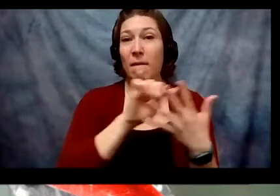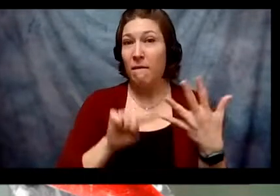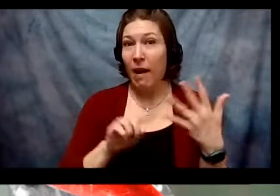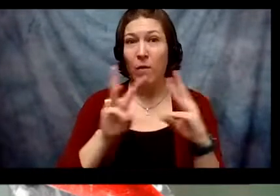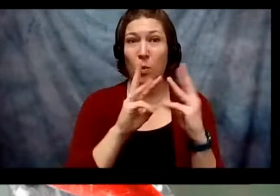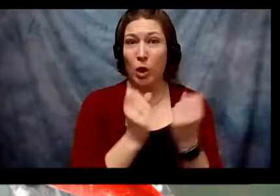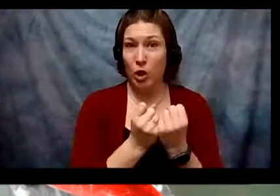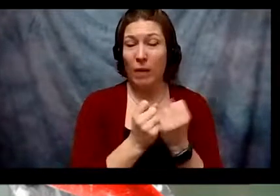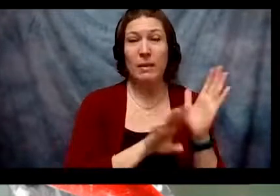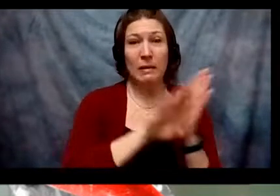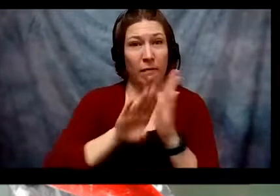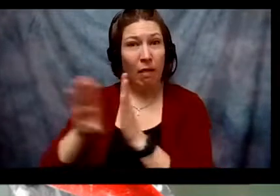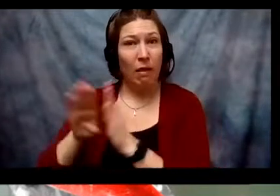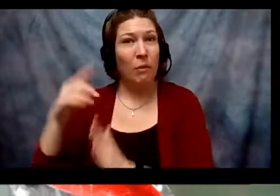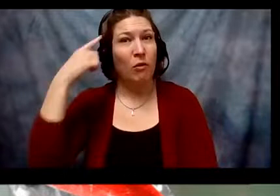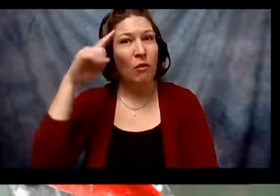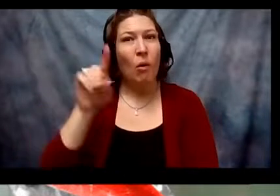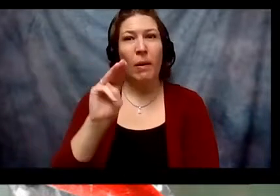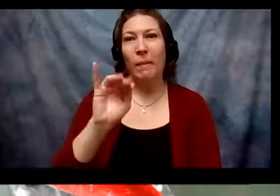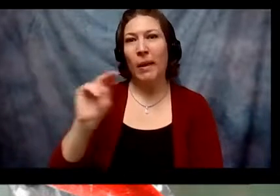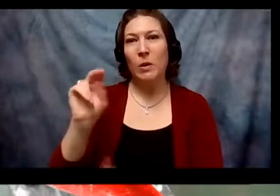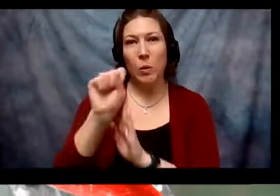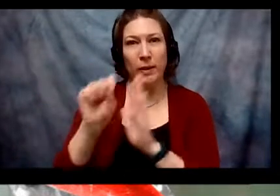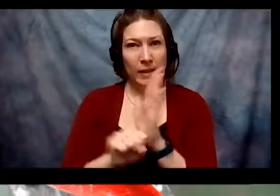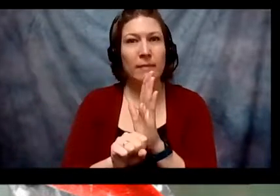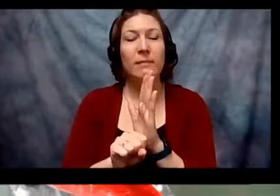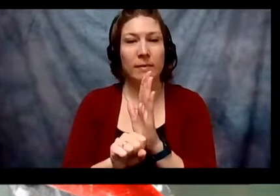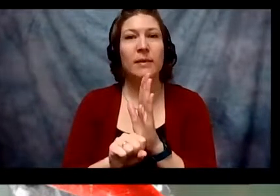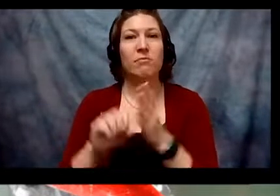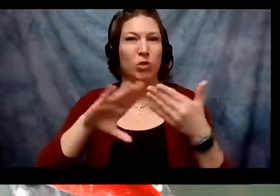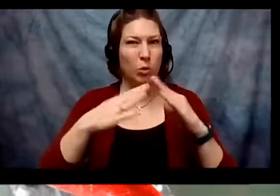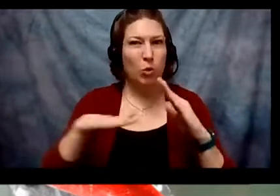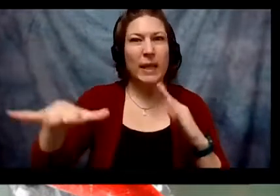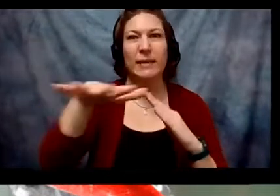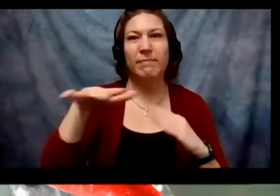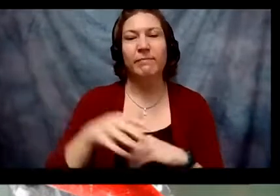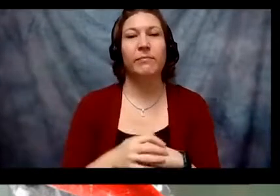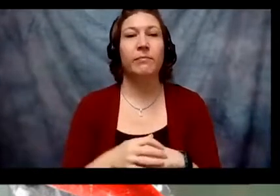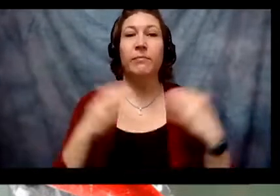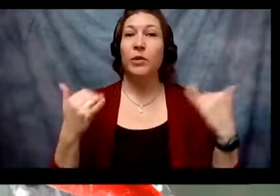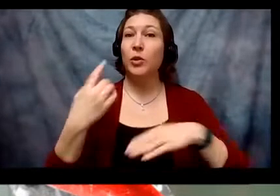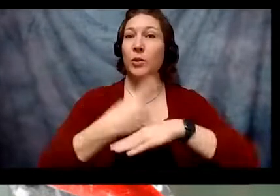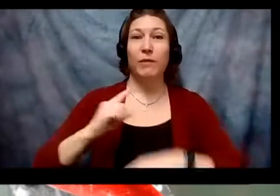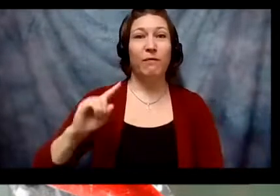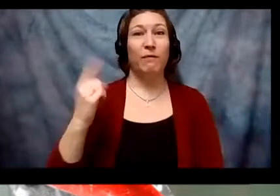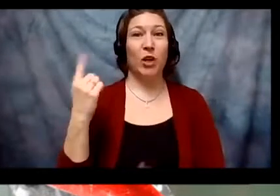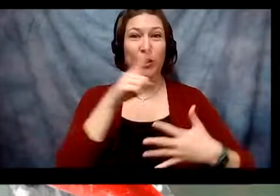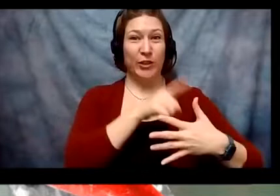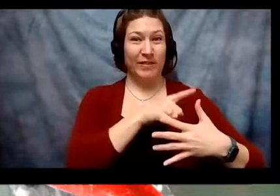especially for the Minnesota State community. Today is the first of five sessions that